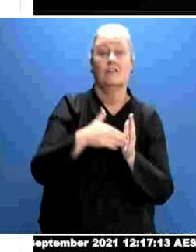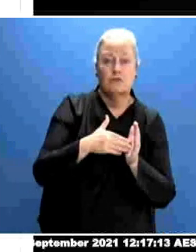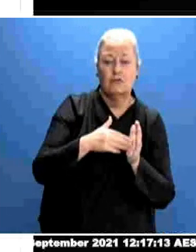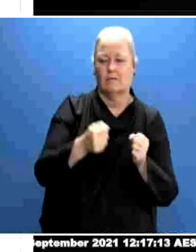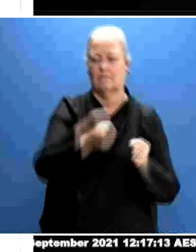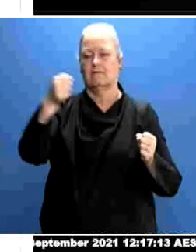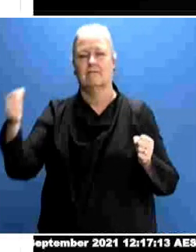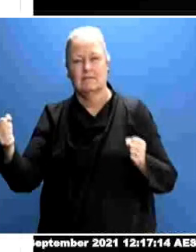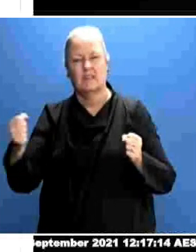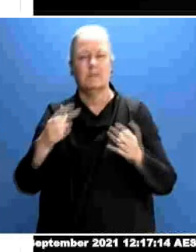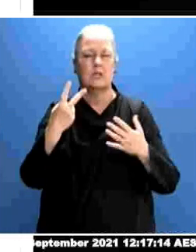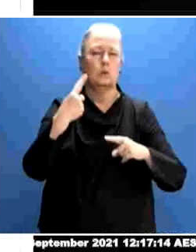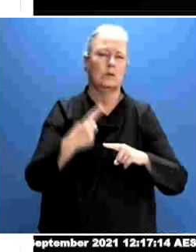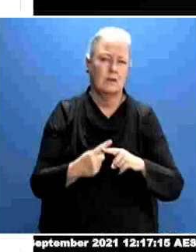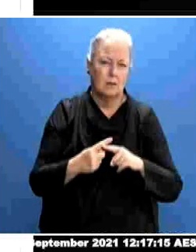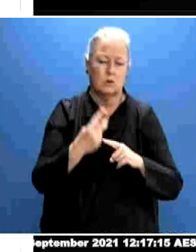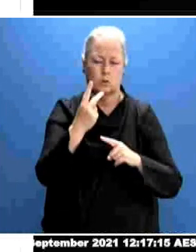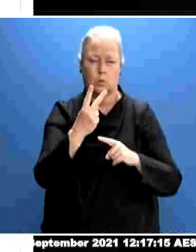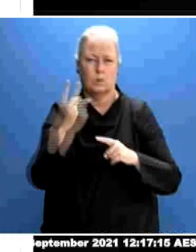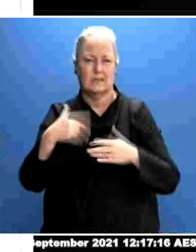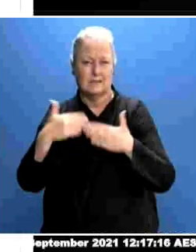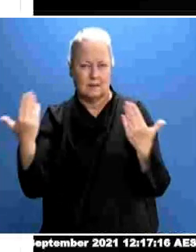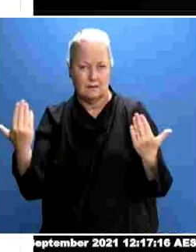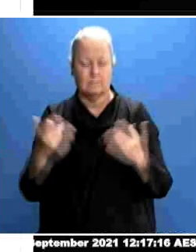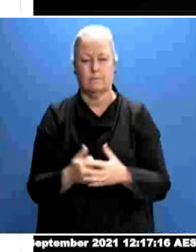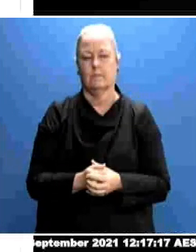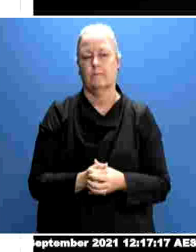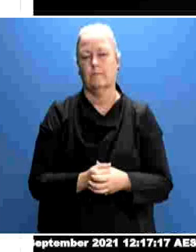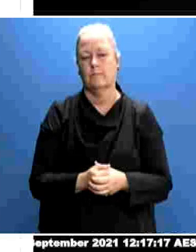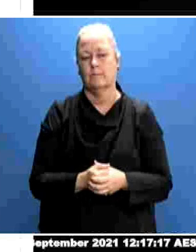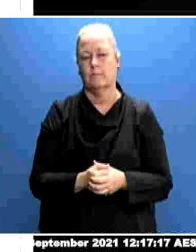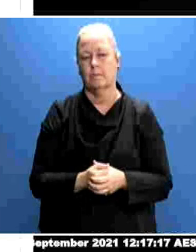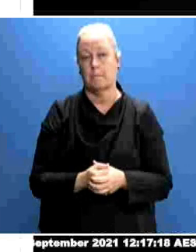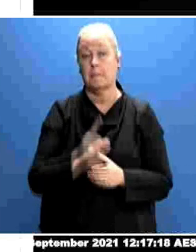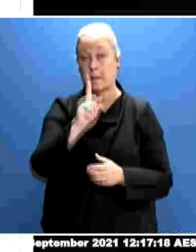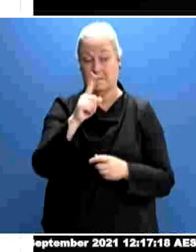It's quite well-defined with the time periods, whereas here we have nothing